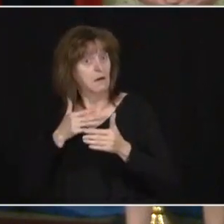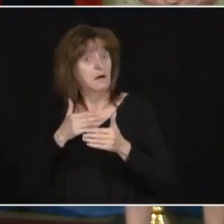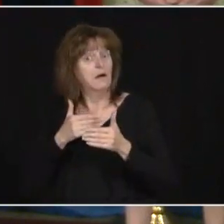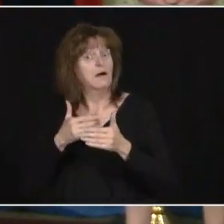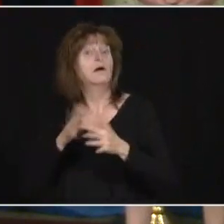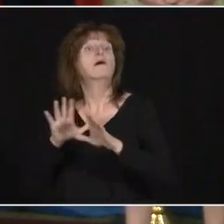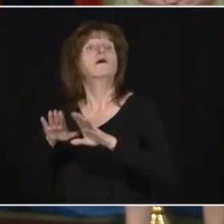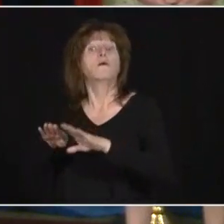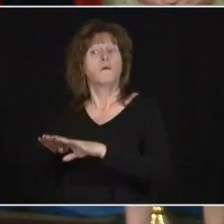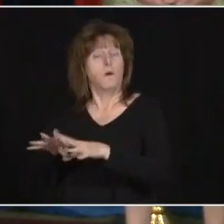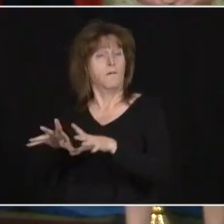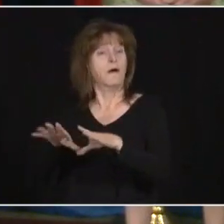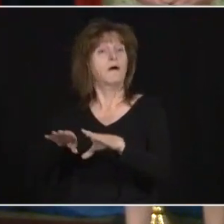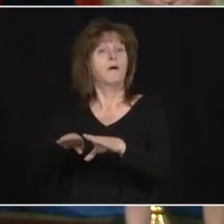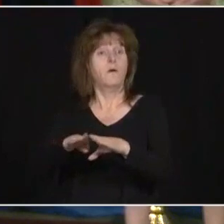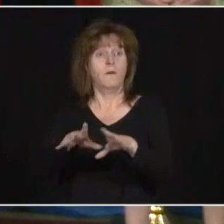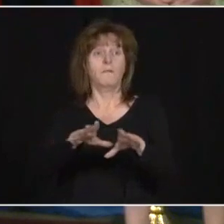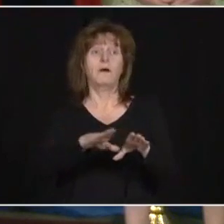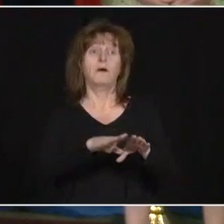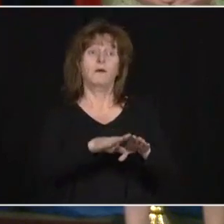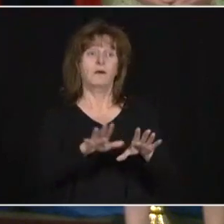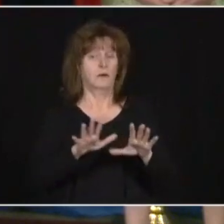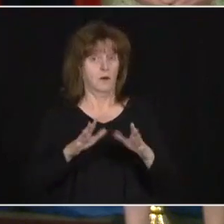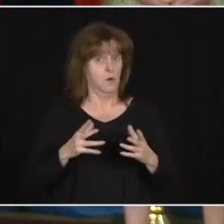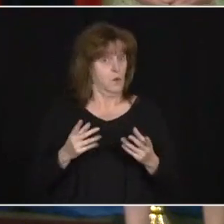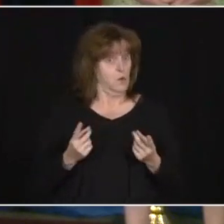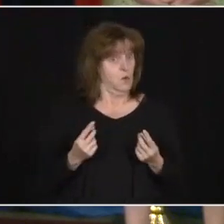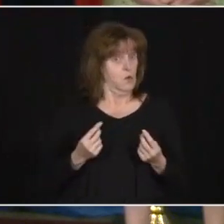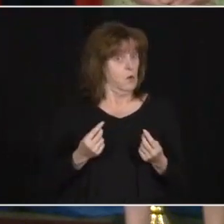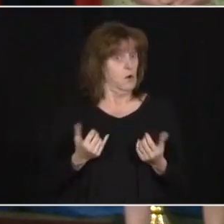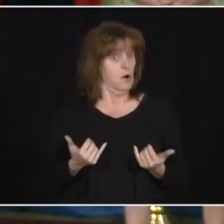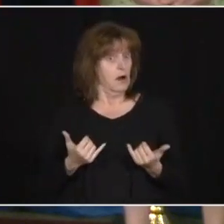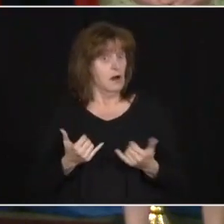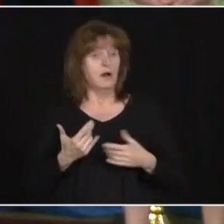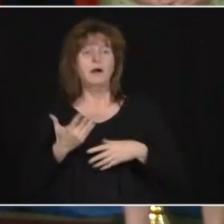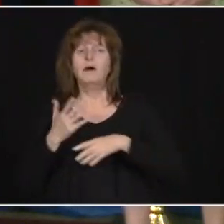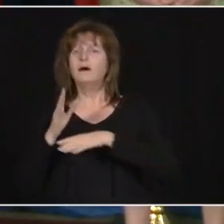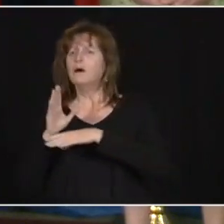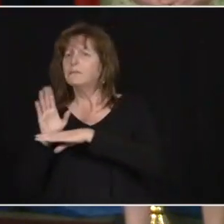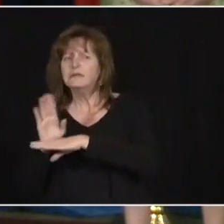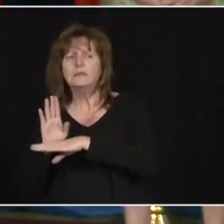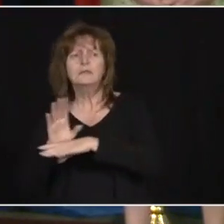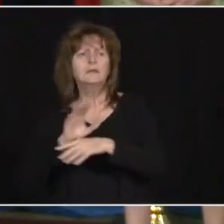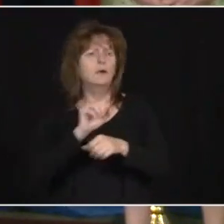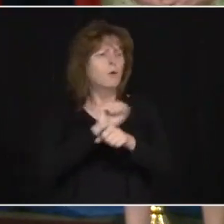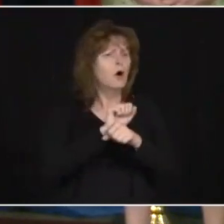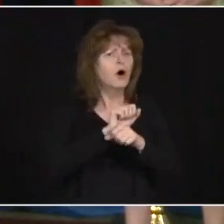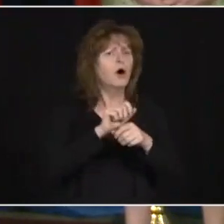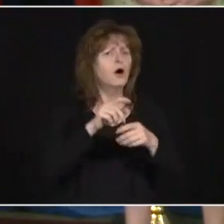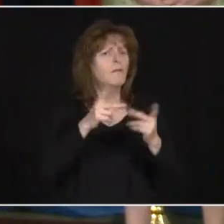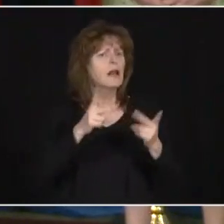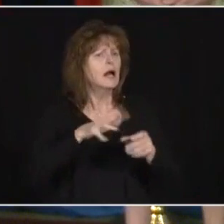businesses and workplaces the best guidance available on how to open up safely.